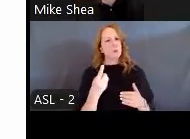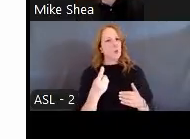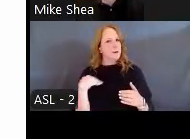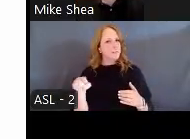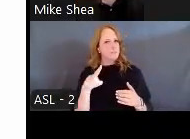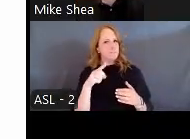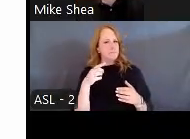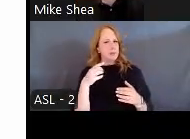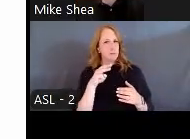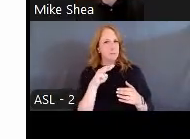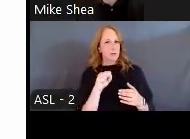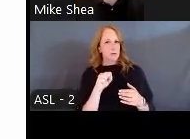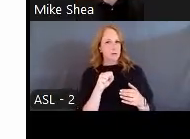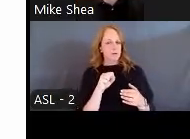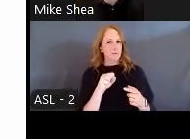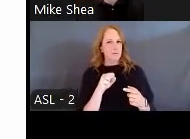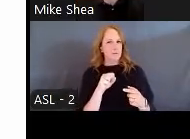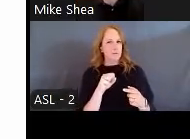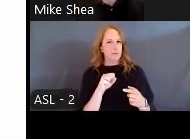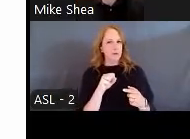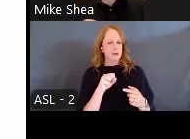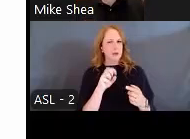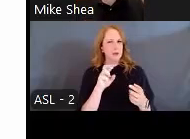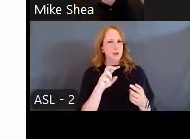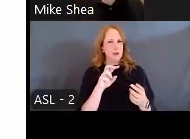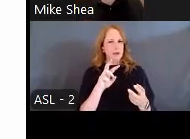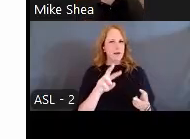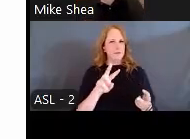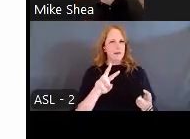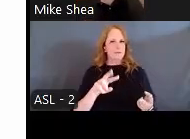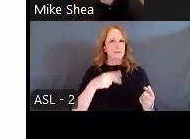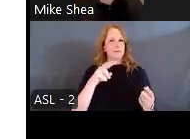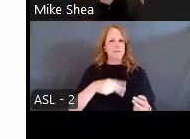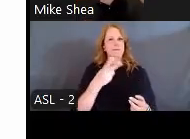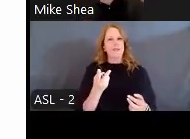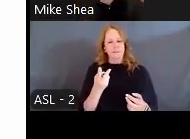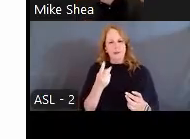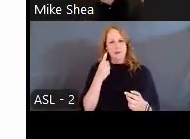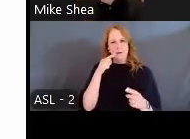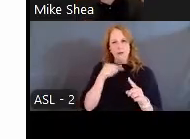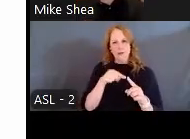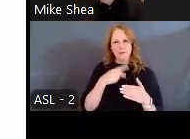Microsoft sort of flipped on its head a little bit about this program. This that is not typical